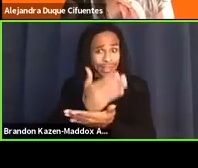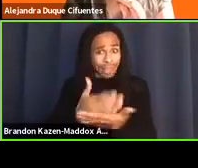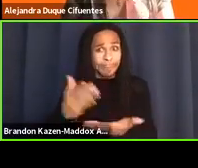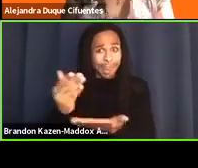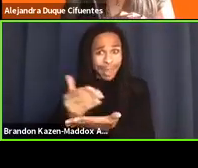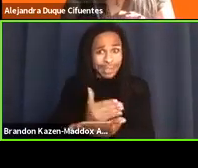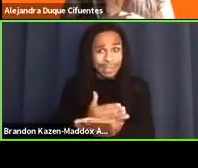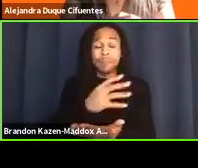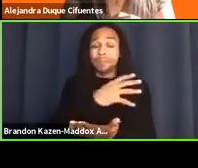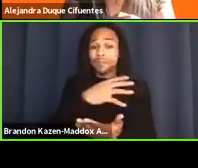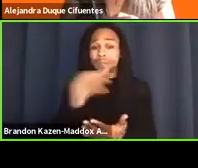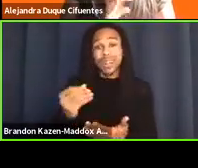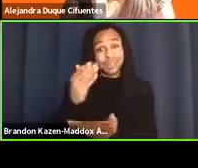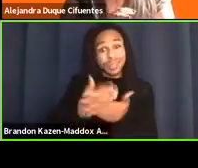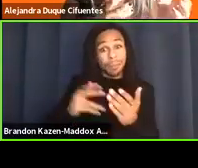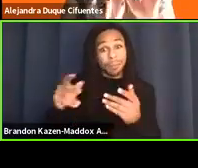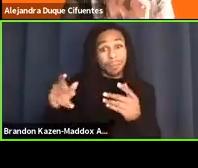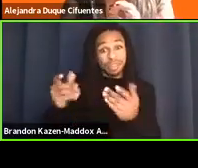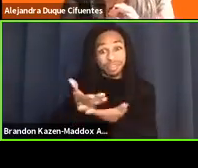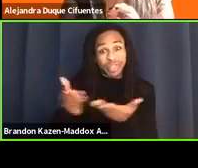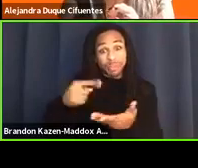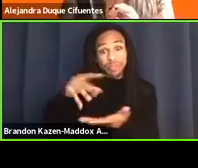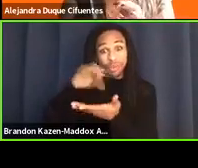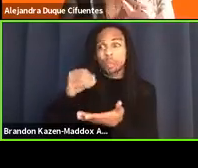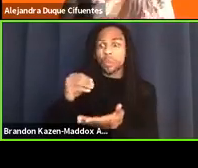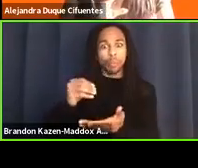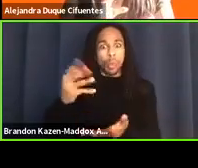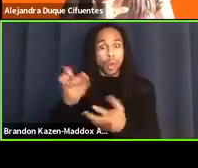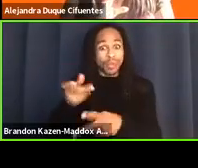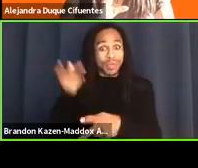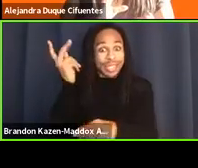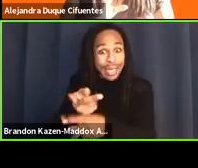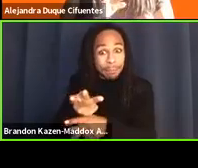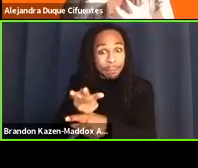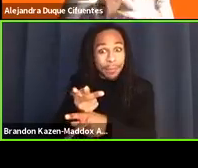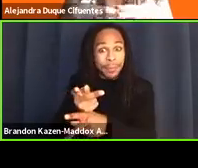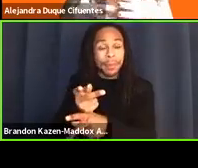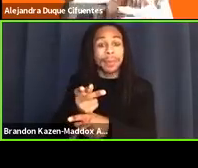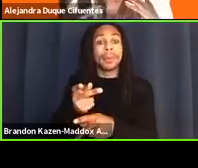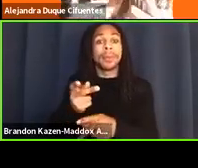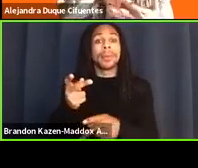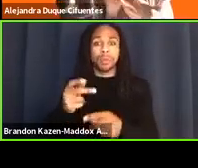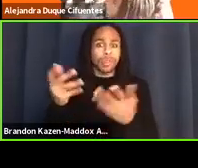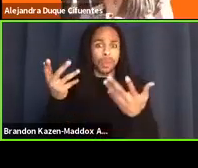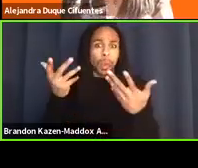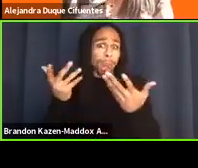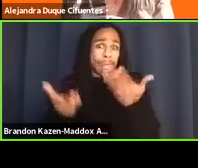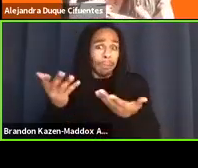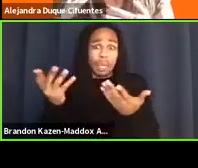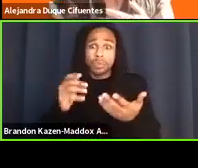was not available to me or the amount of preparation that required for me to travel didn't make